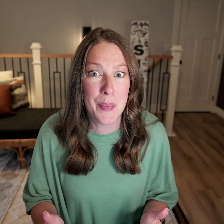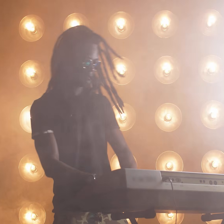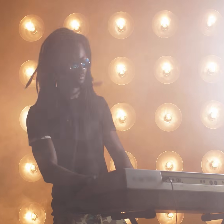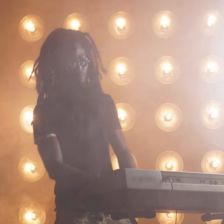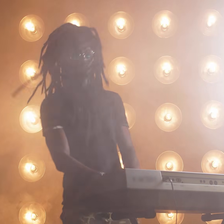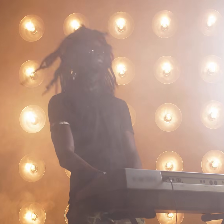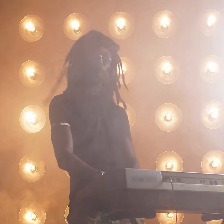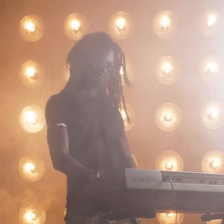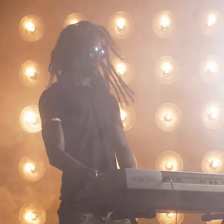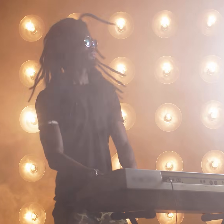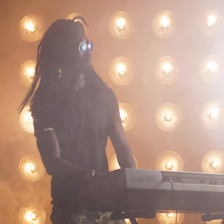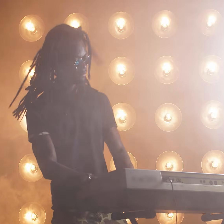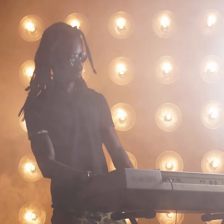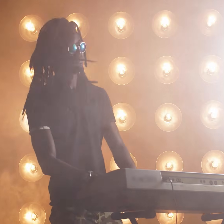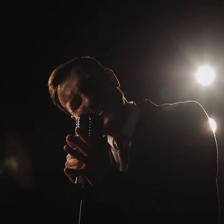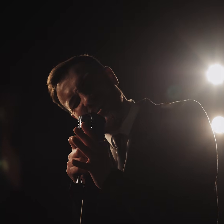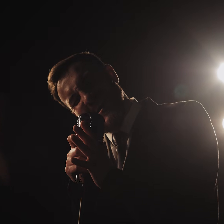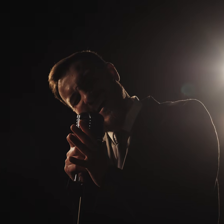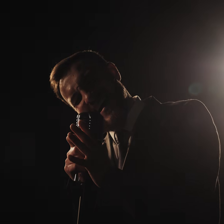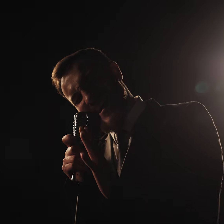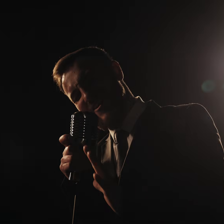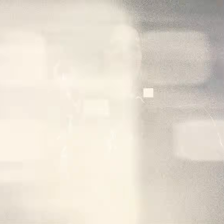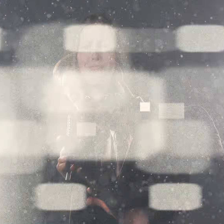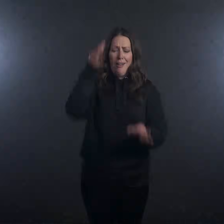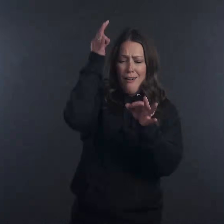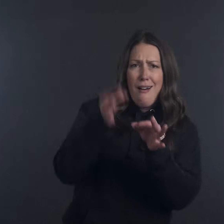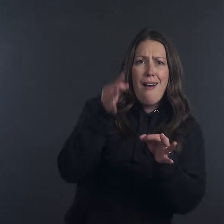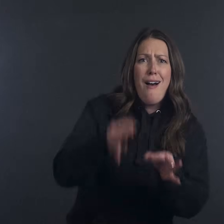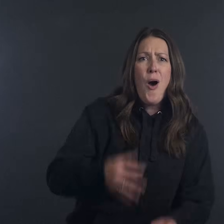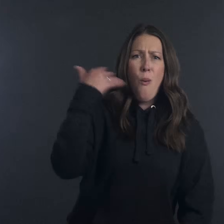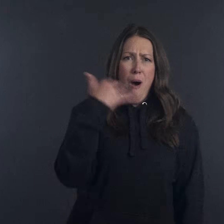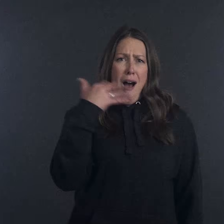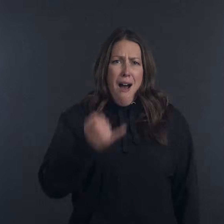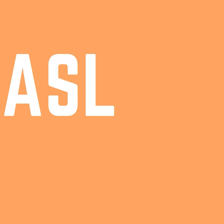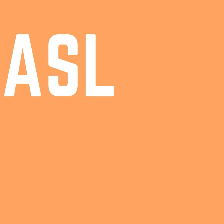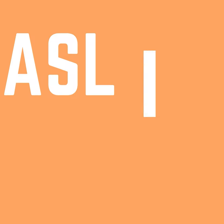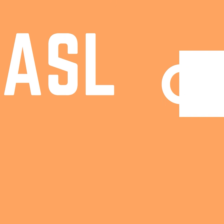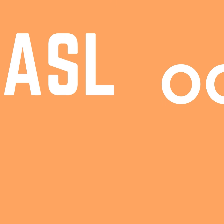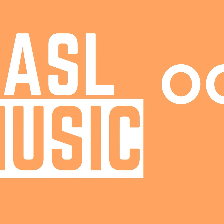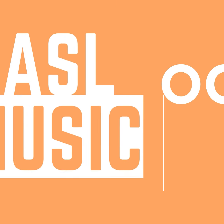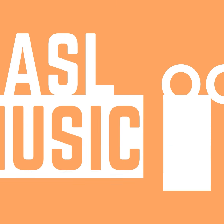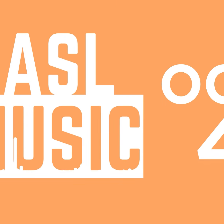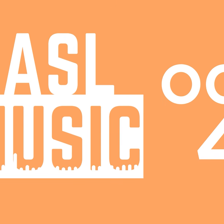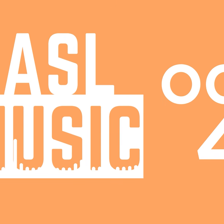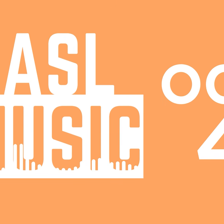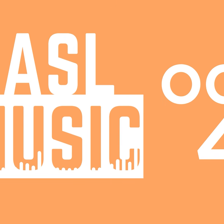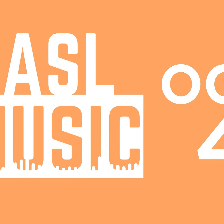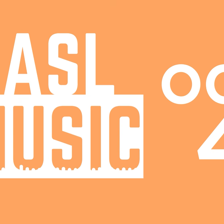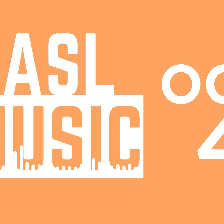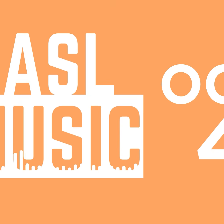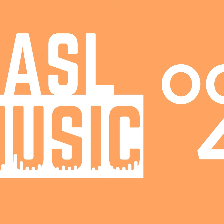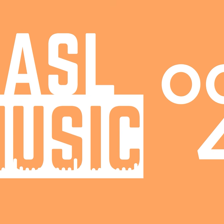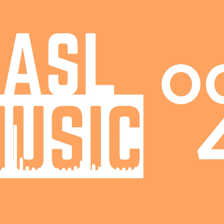Have you ever wanted to take a song in English and sign it in ASL? On October 4th, we're hosting our next Music